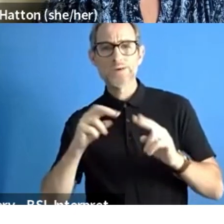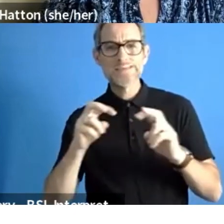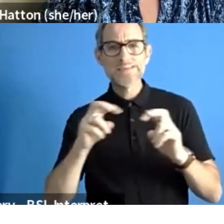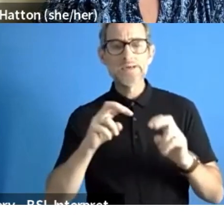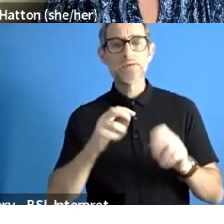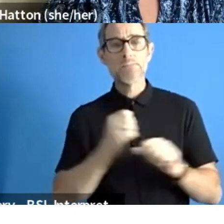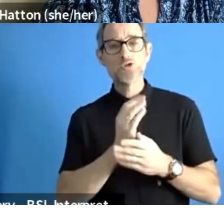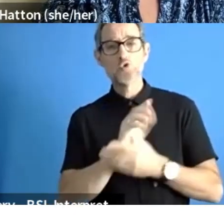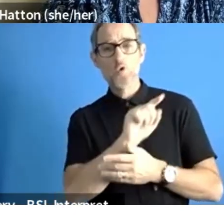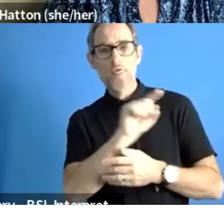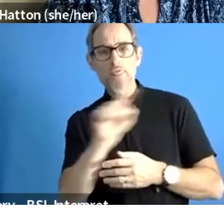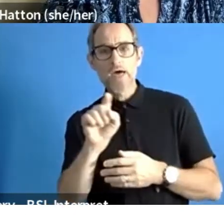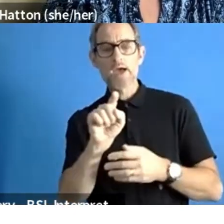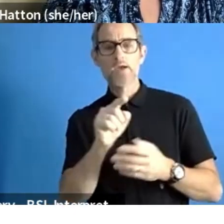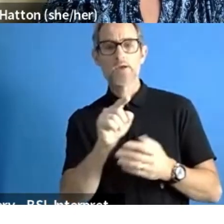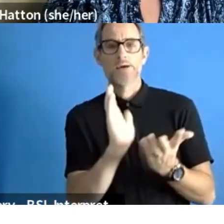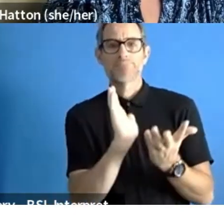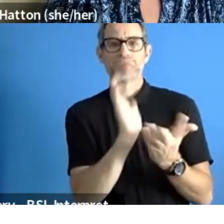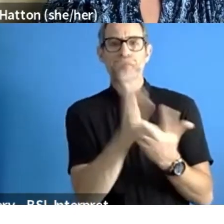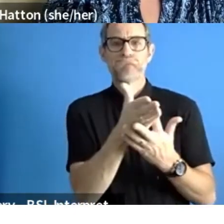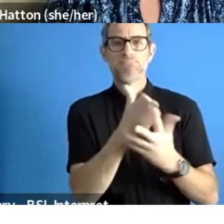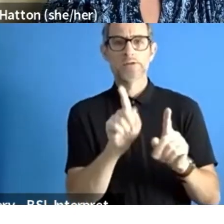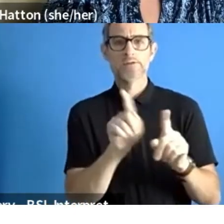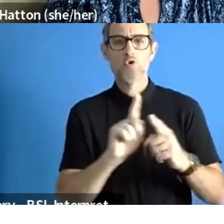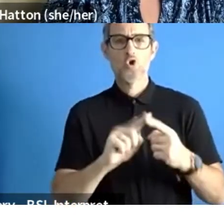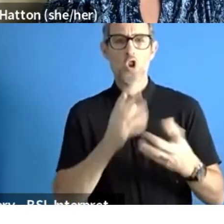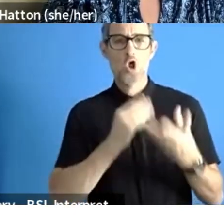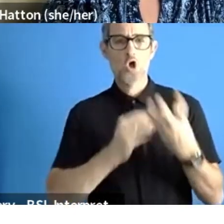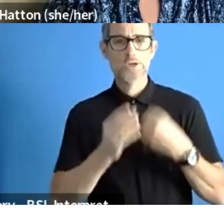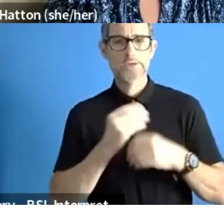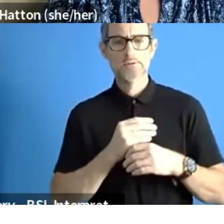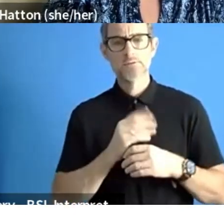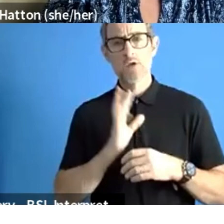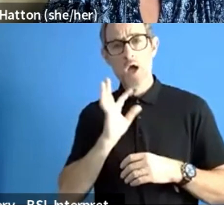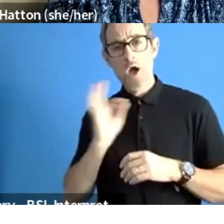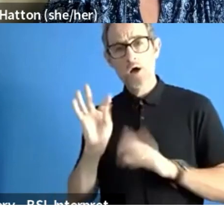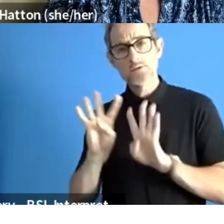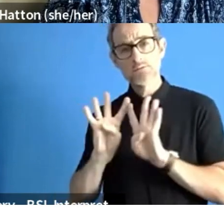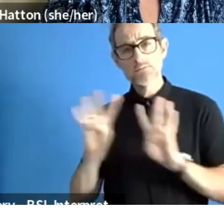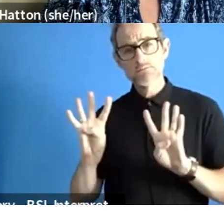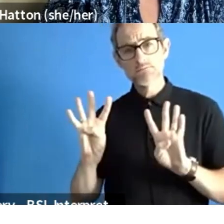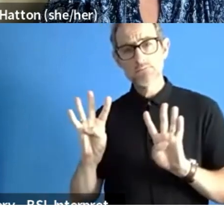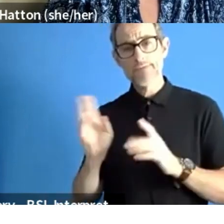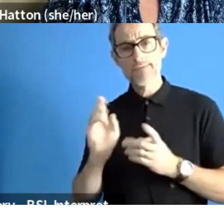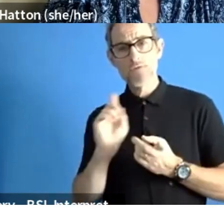accessible as they can be. Anybody got any comments on learning platforms and accessibility?